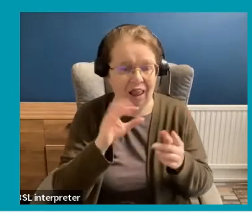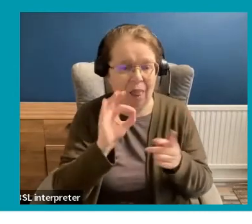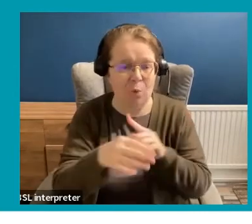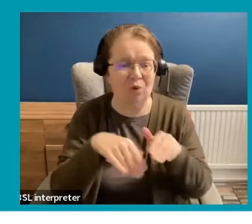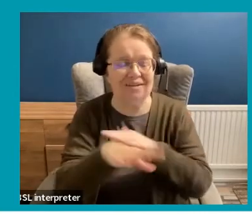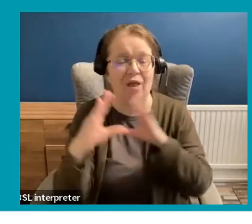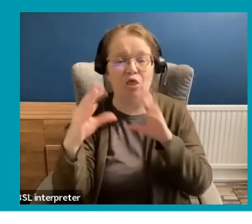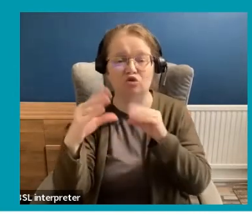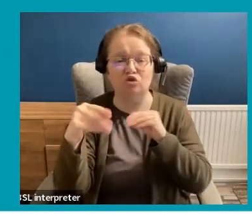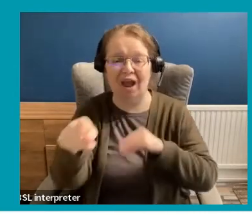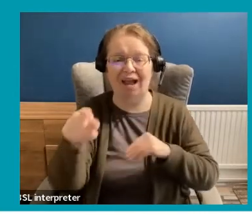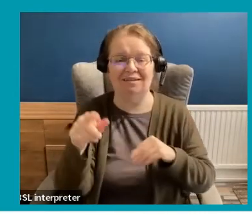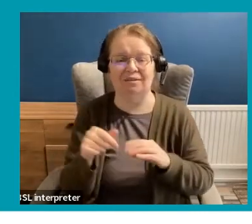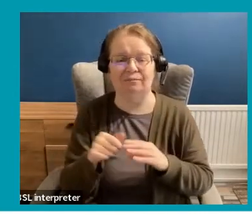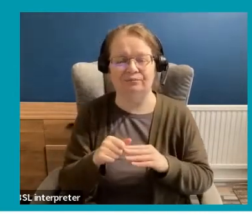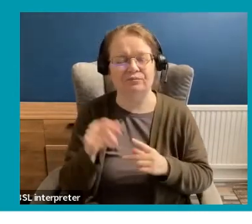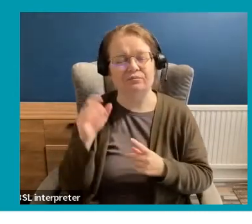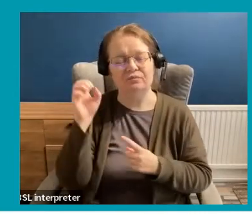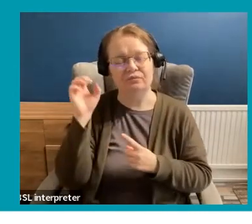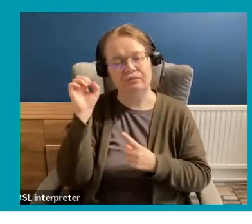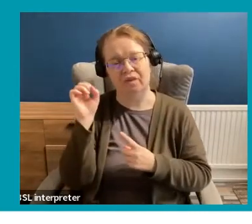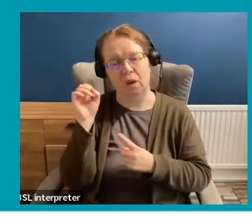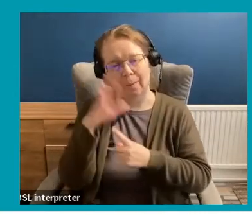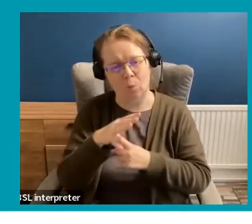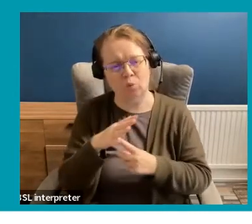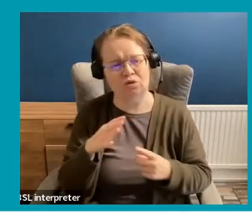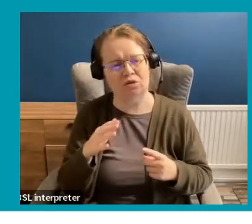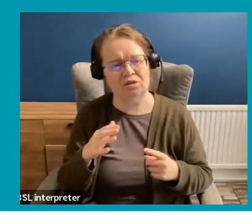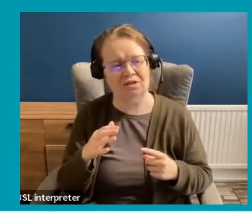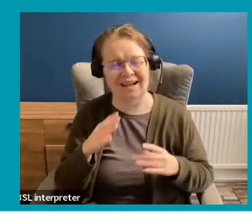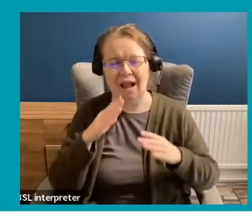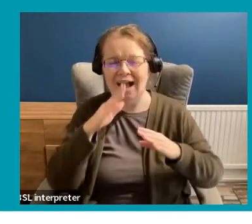around the importance of hidden diversity.